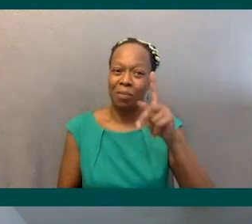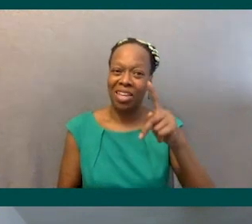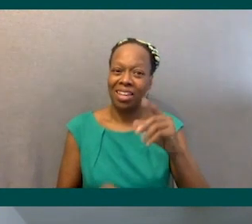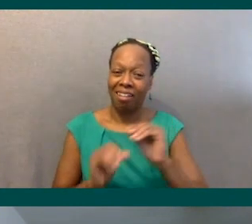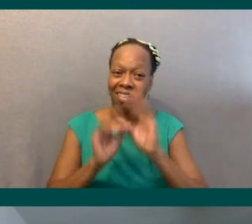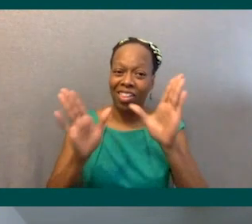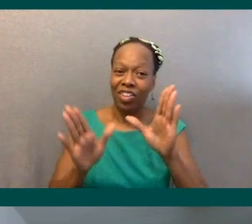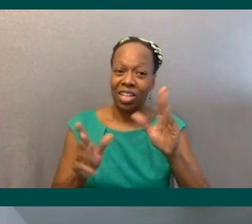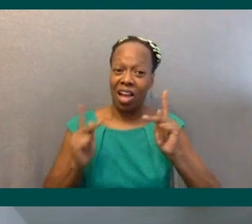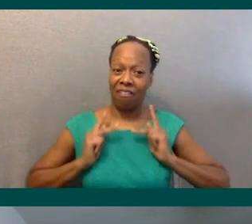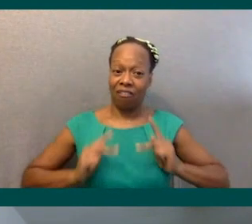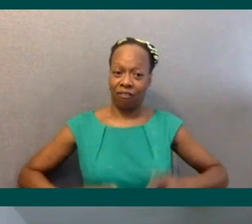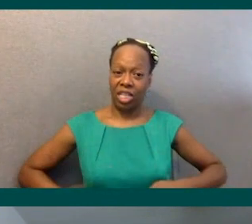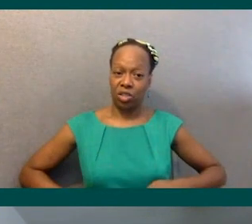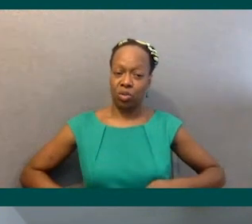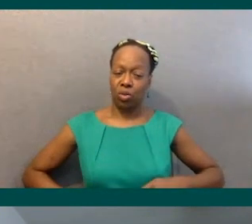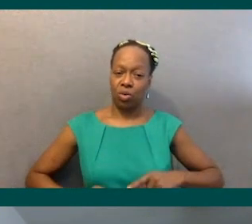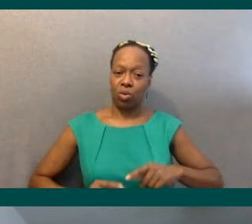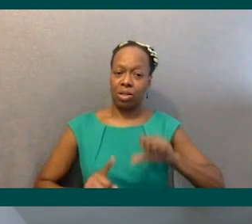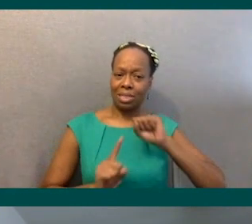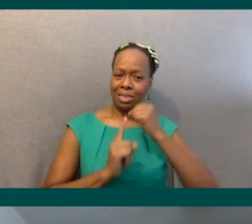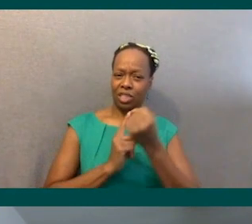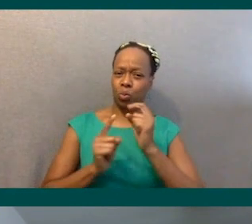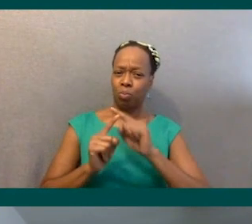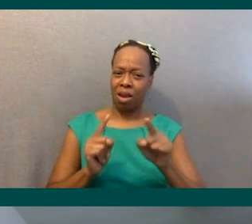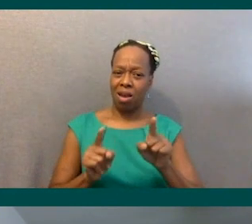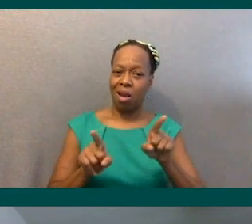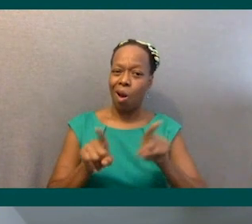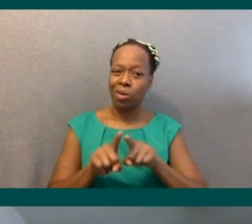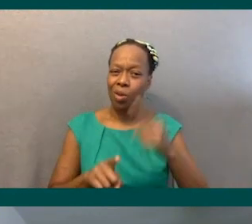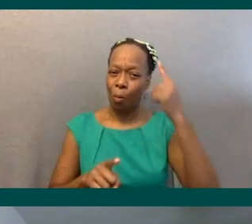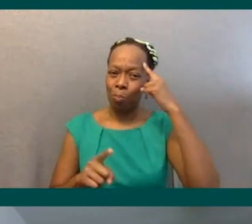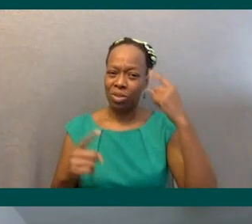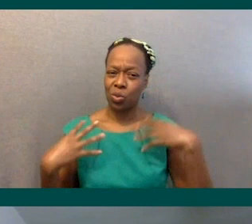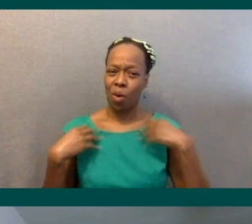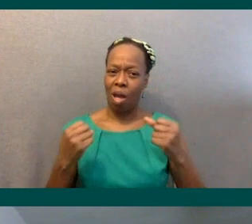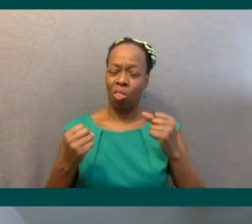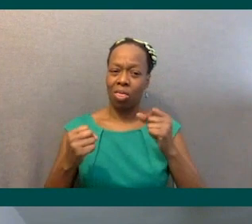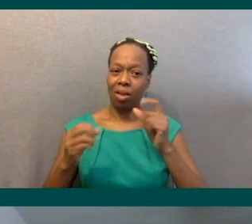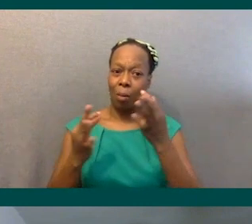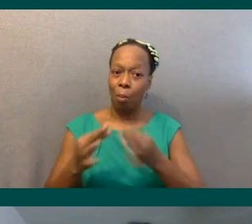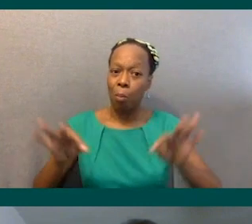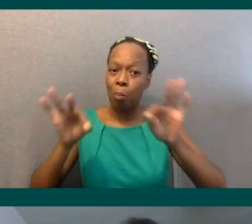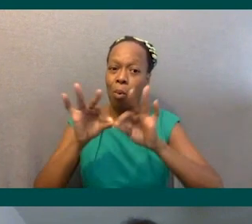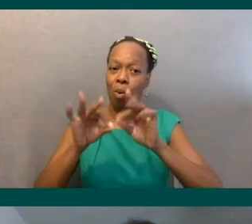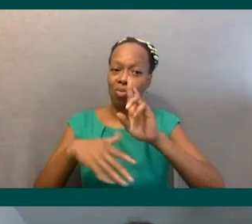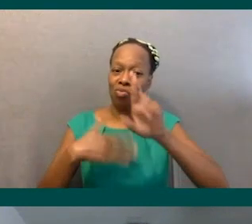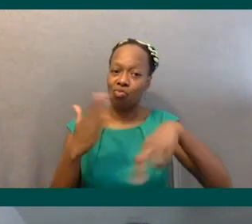mental health plays a big role in all our lives. So now what's your recommendations there? Yeah, thanks for that.